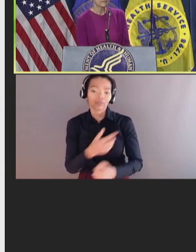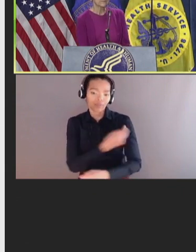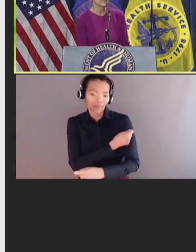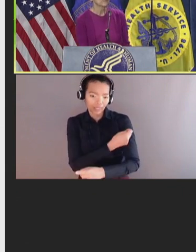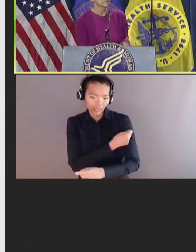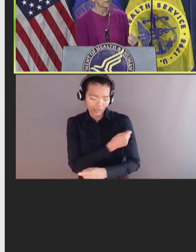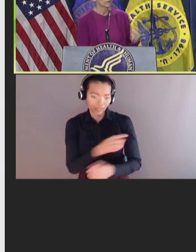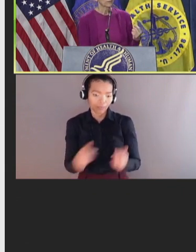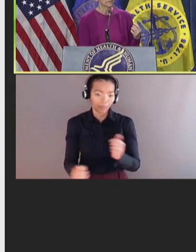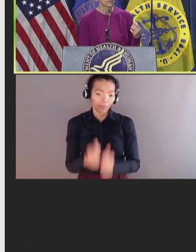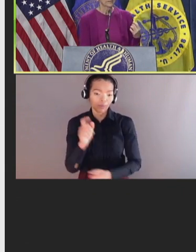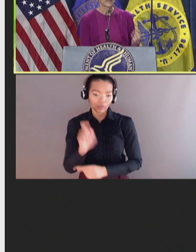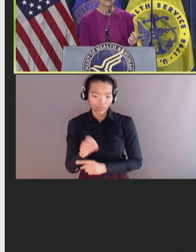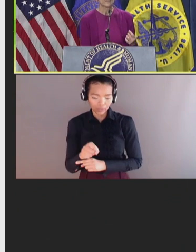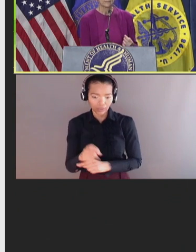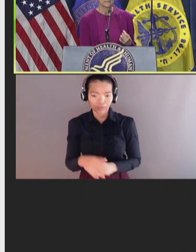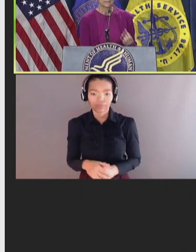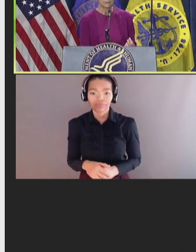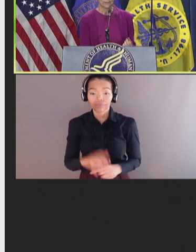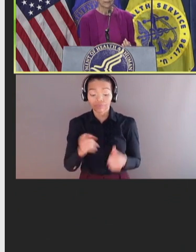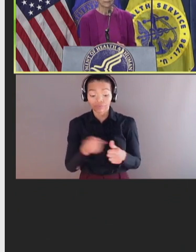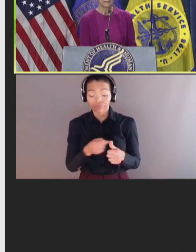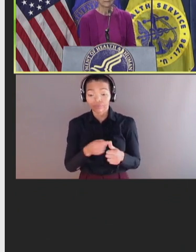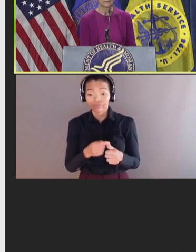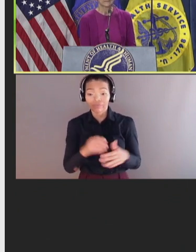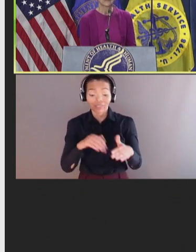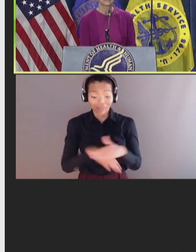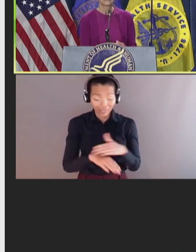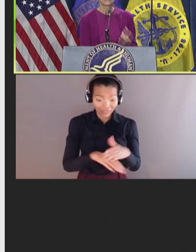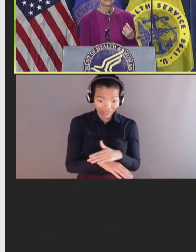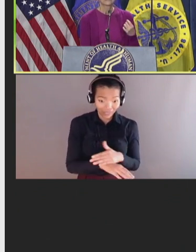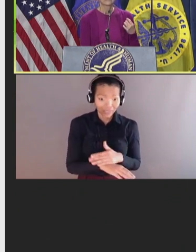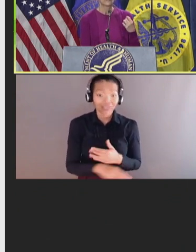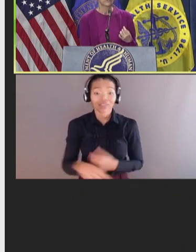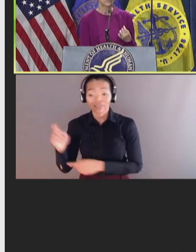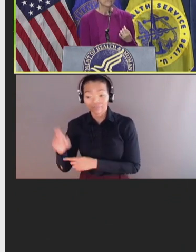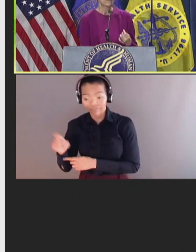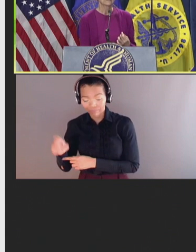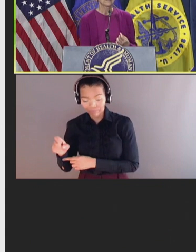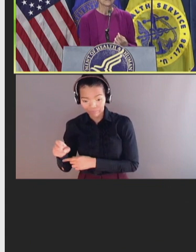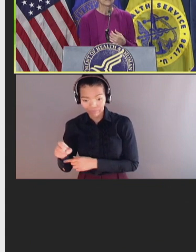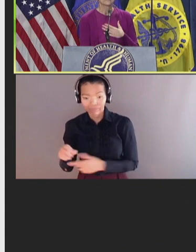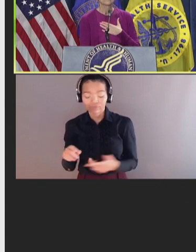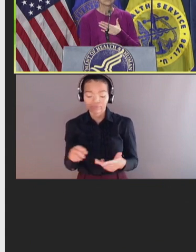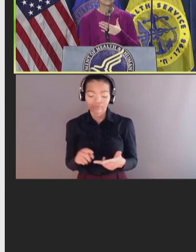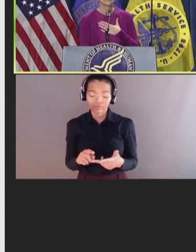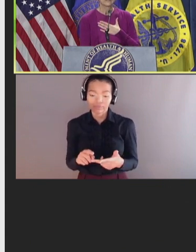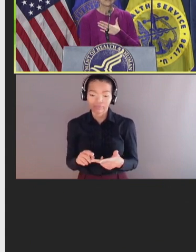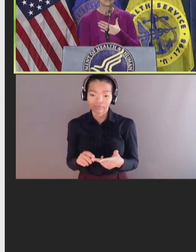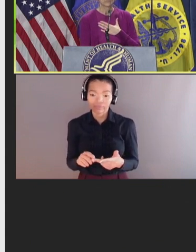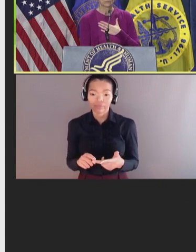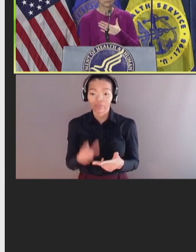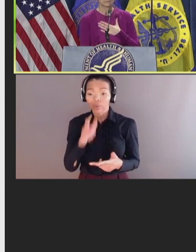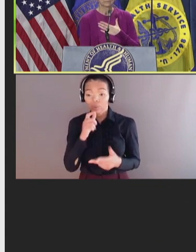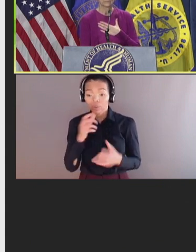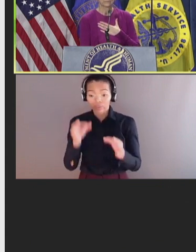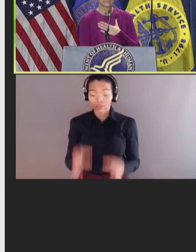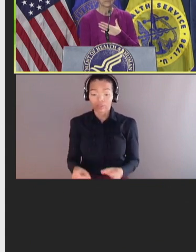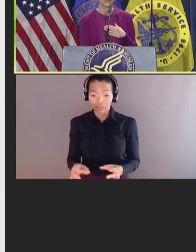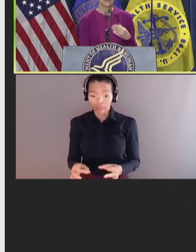this is about access and demand. The decision to get vaccinated sits within the individual.